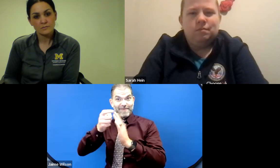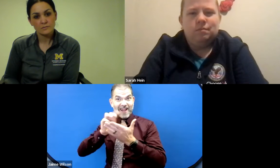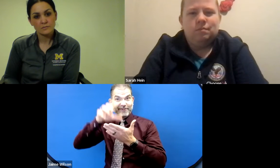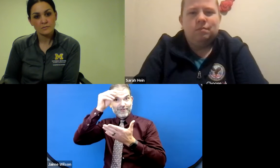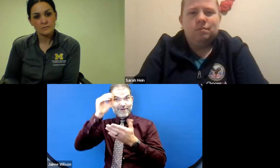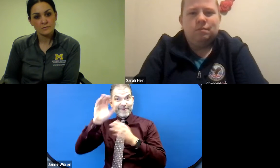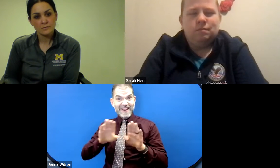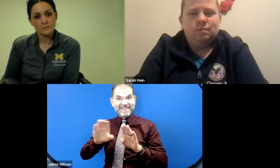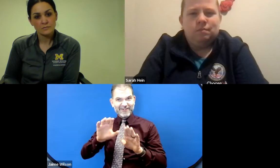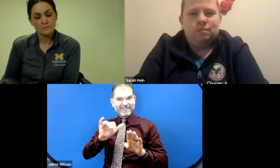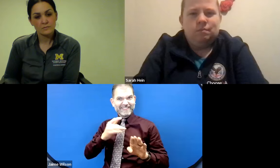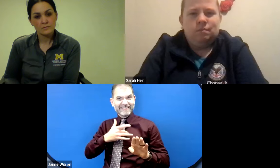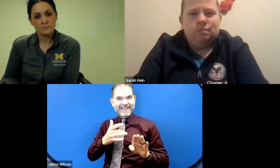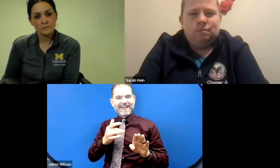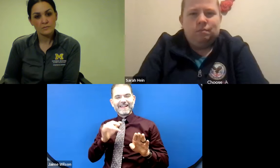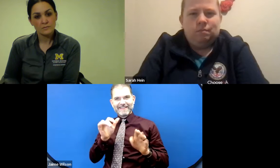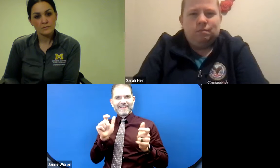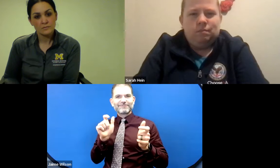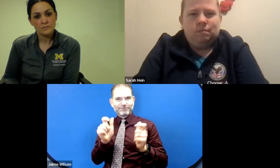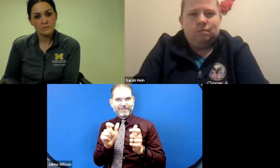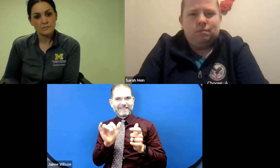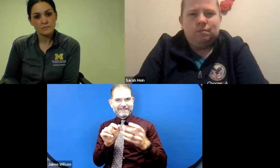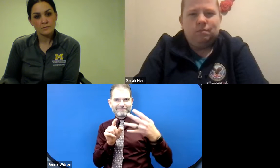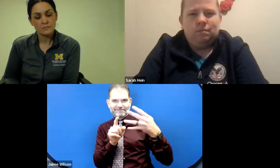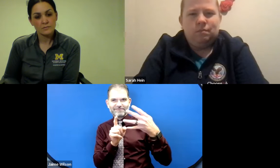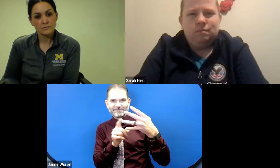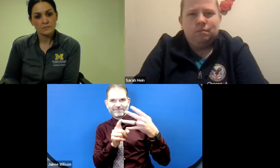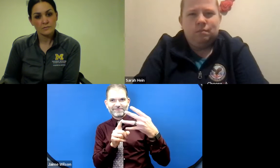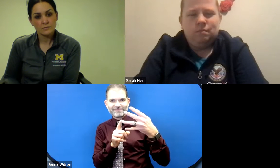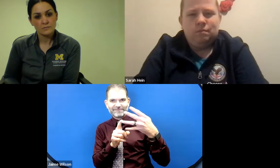ASL Interpreter: So the conduct which is part of that automatic learned behavior ASL Interpreter: will shrink.